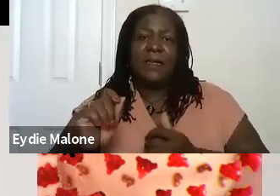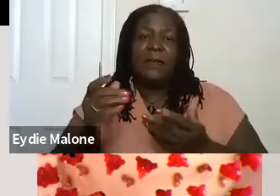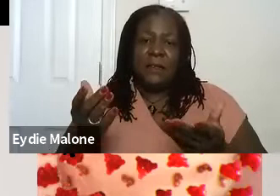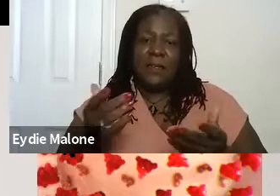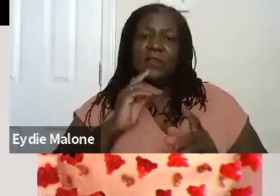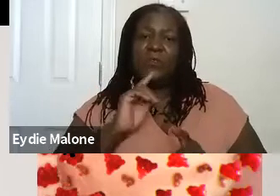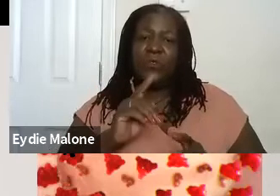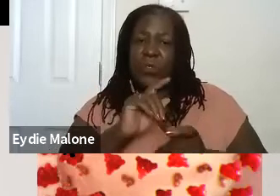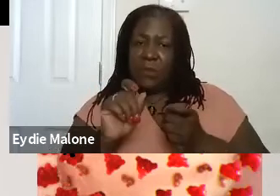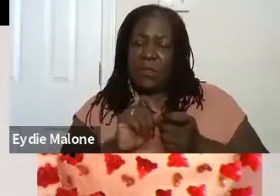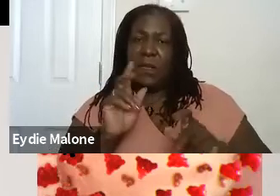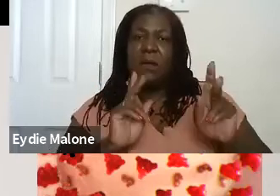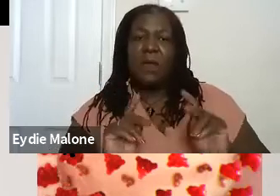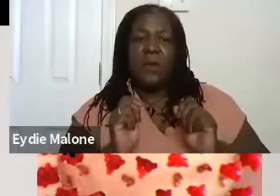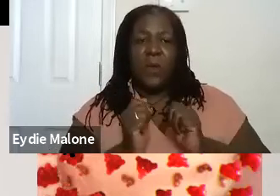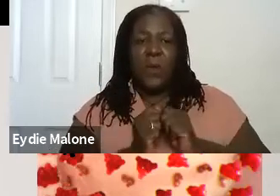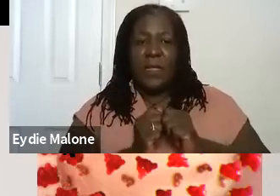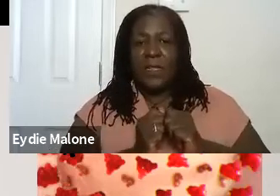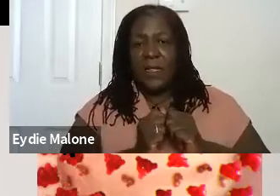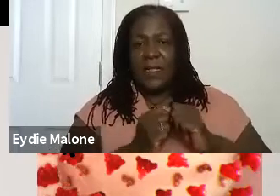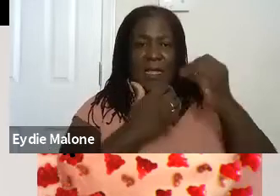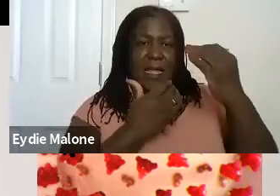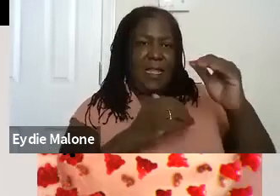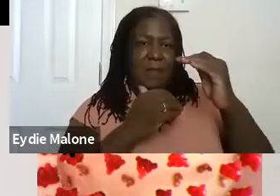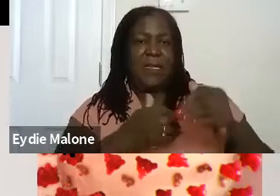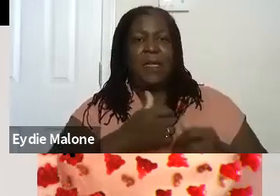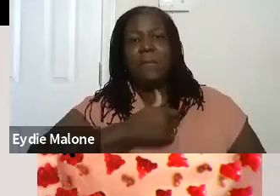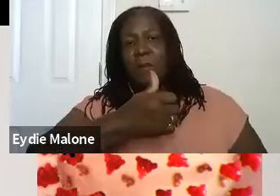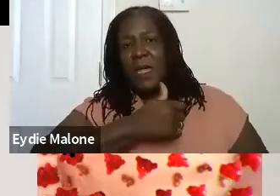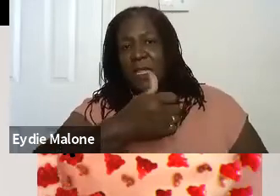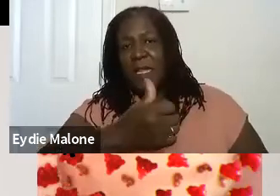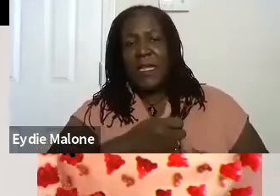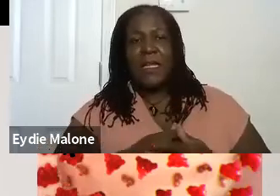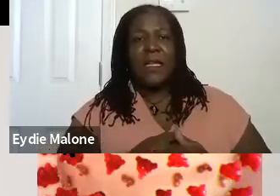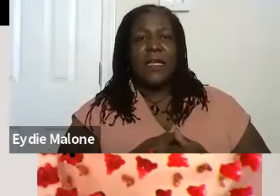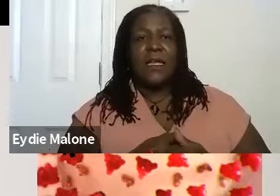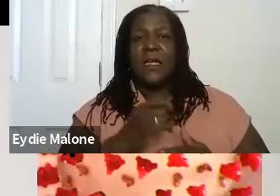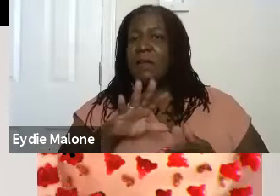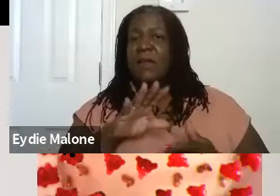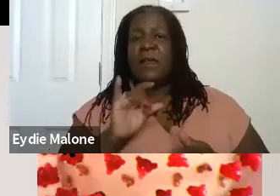people with people with limited mobility, people who have trouble understanding information,